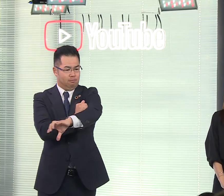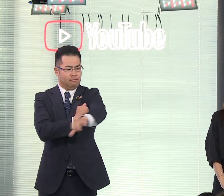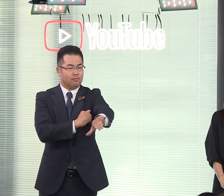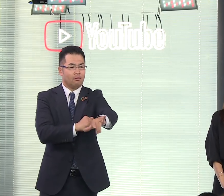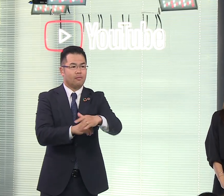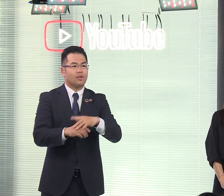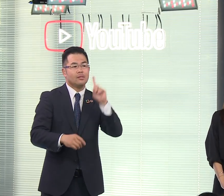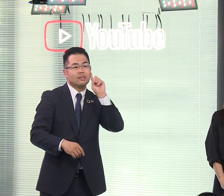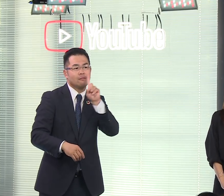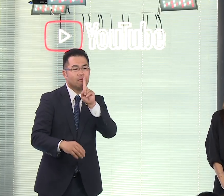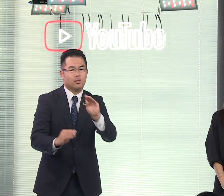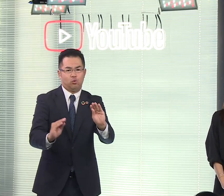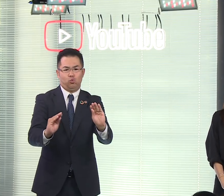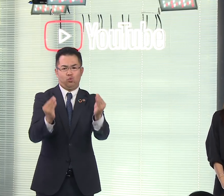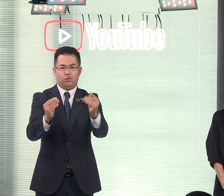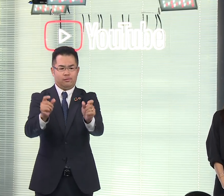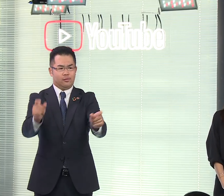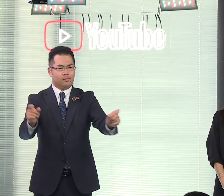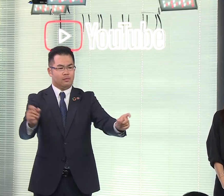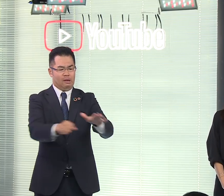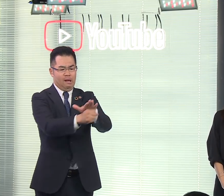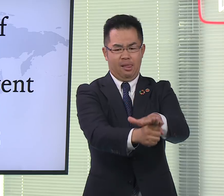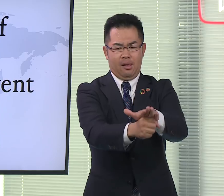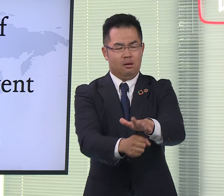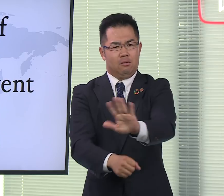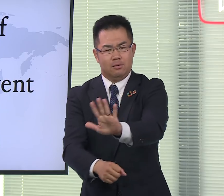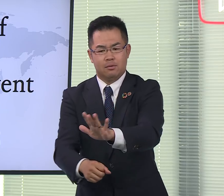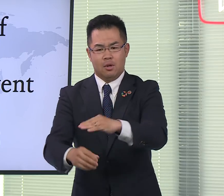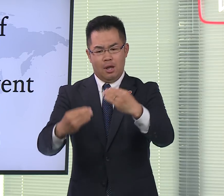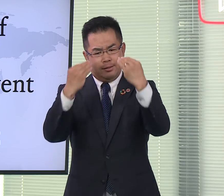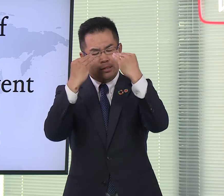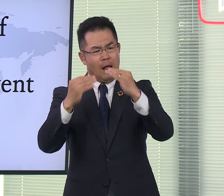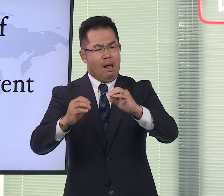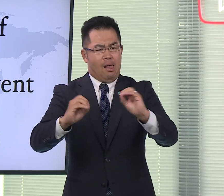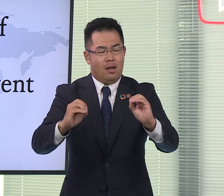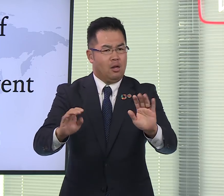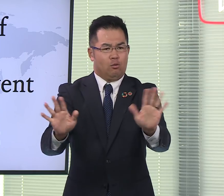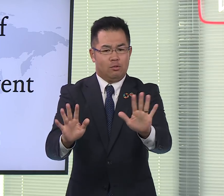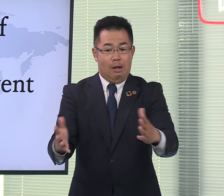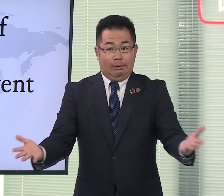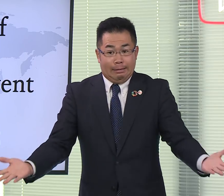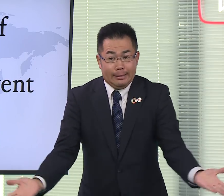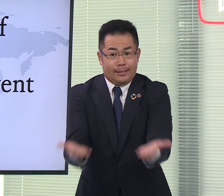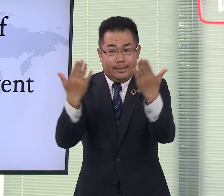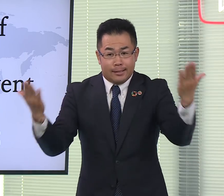I have one question for you. We have WFDRSA, but what about youth? What's their